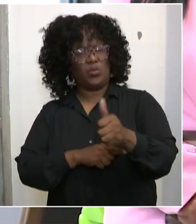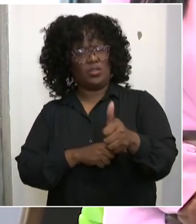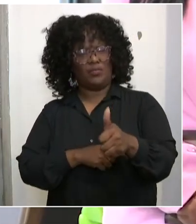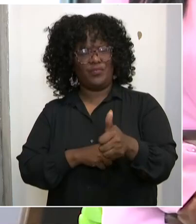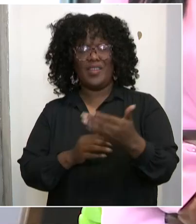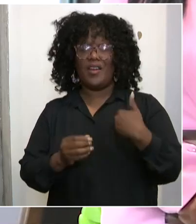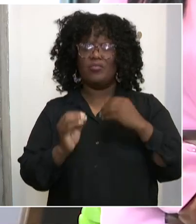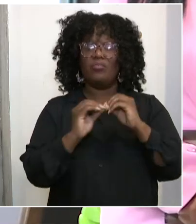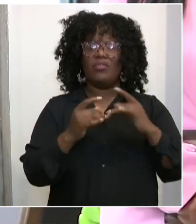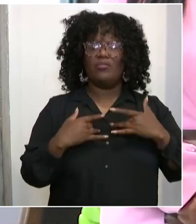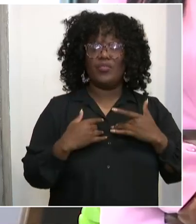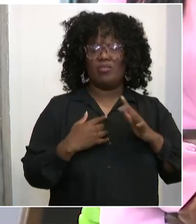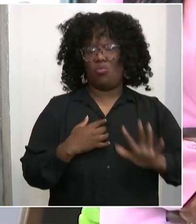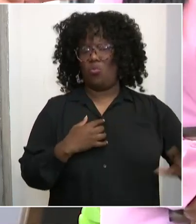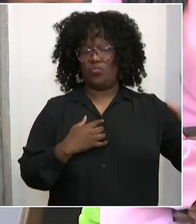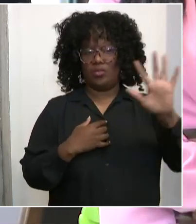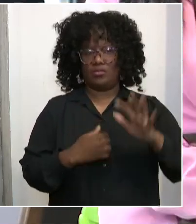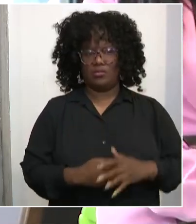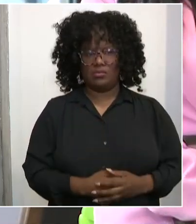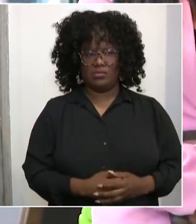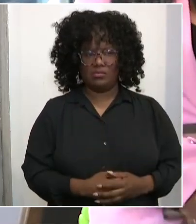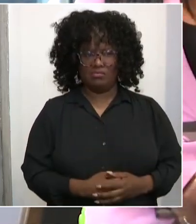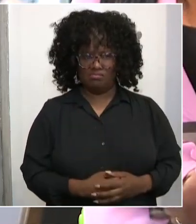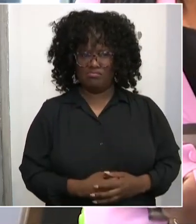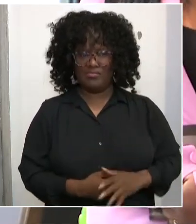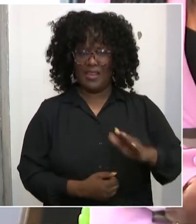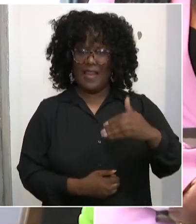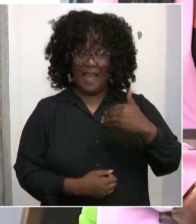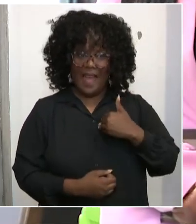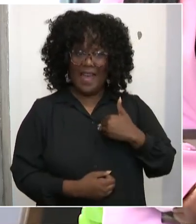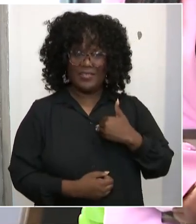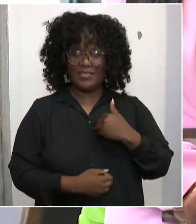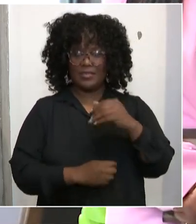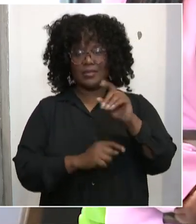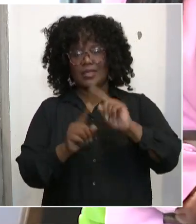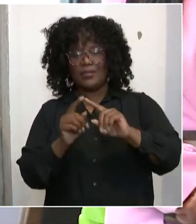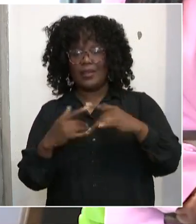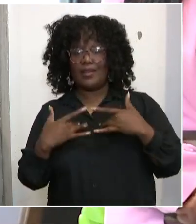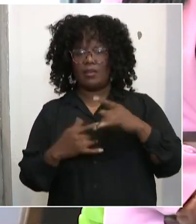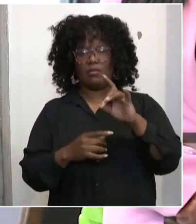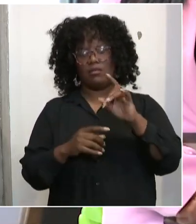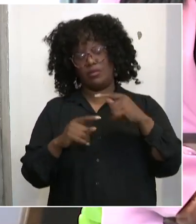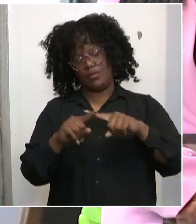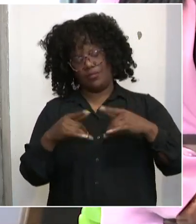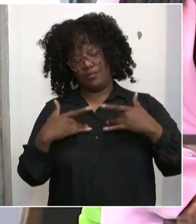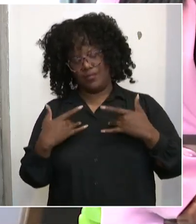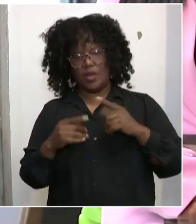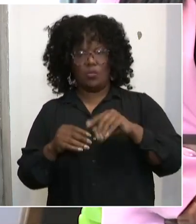so it better be in all late wards, in all 8 wards, uh, and so people can find